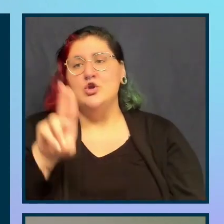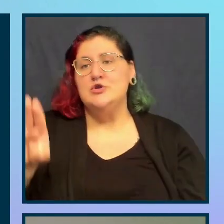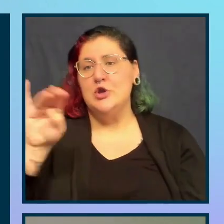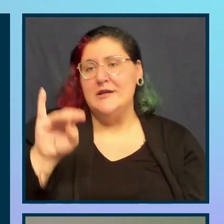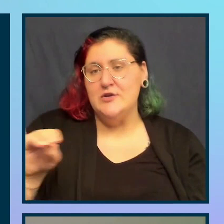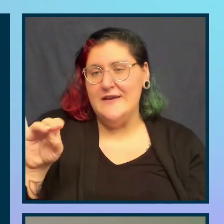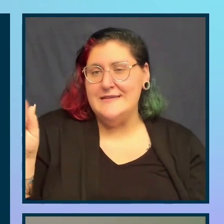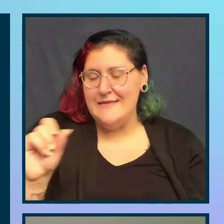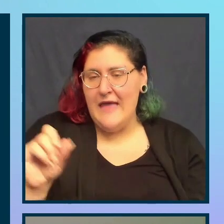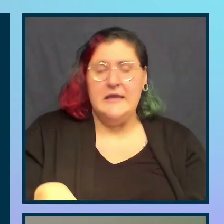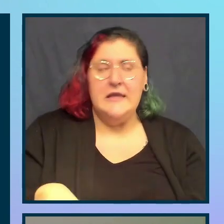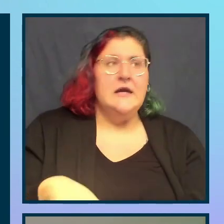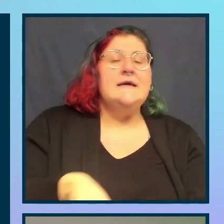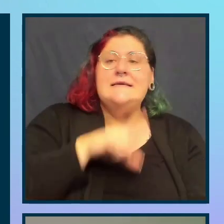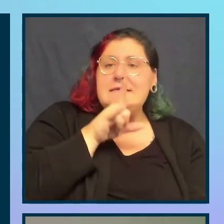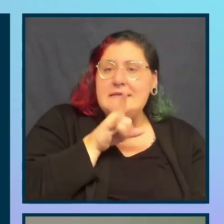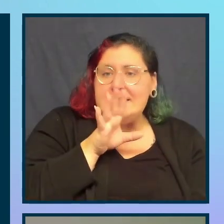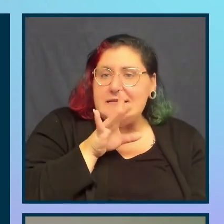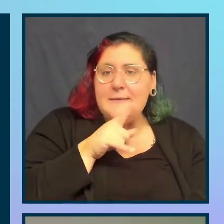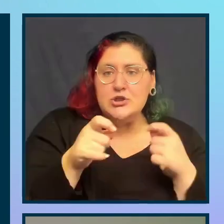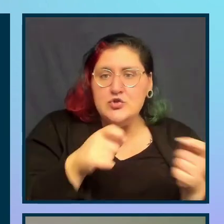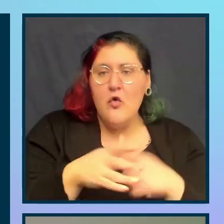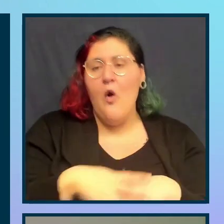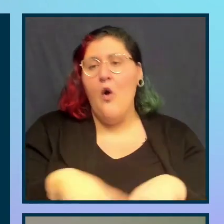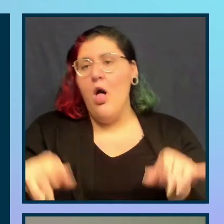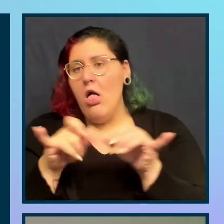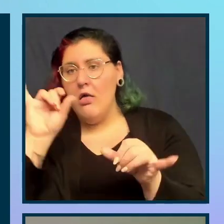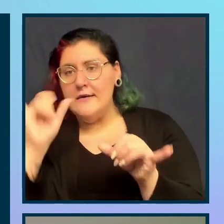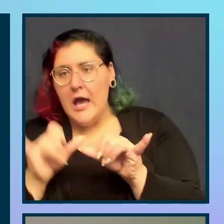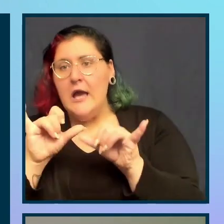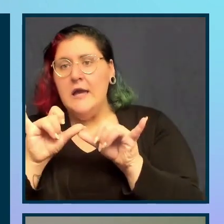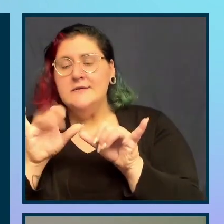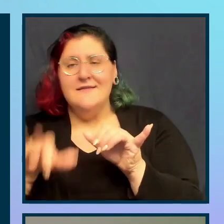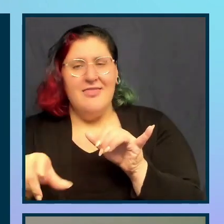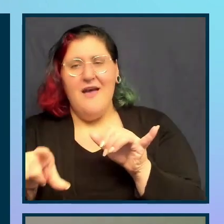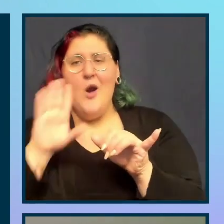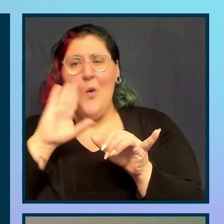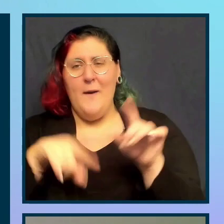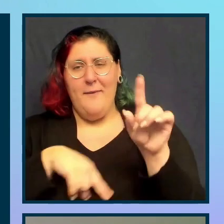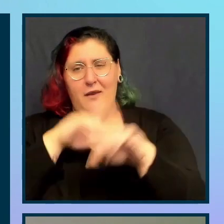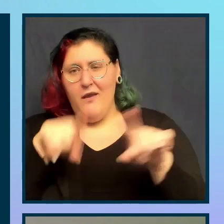that will differ across platforms and native apps only have to deal with the one.